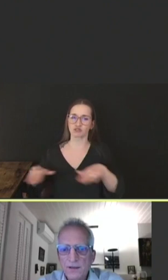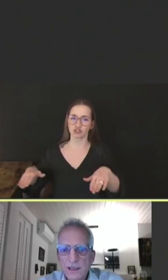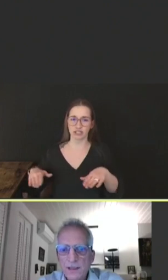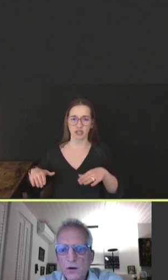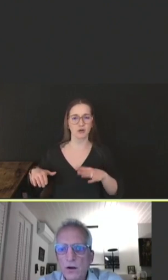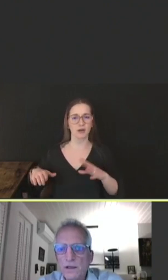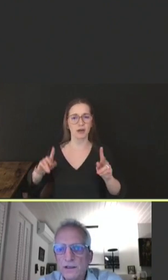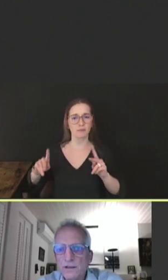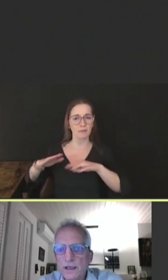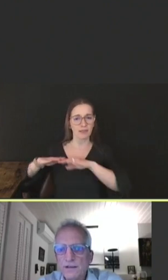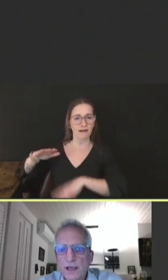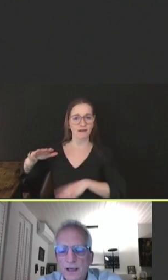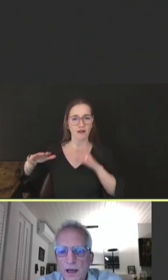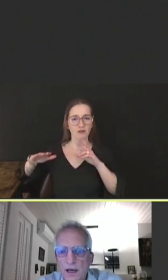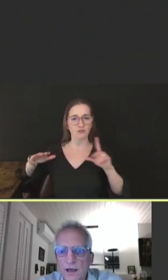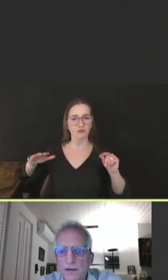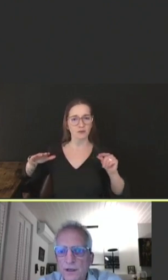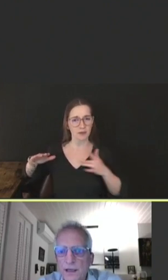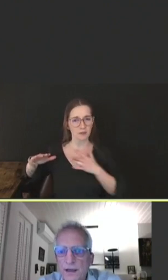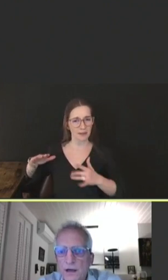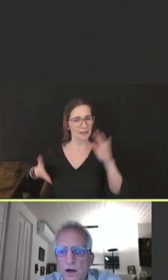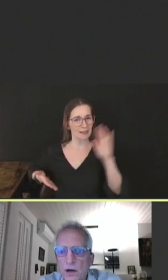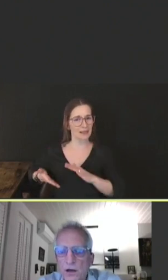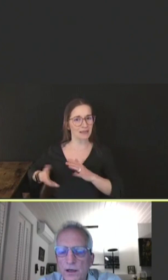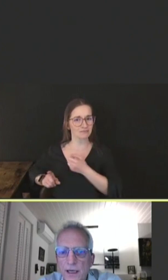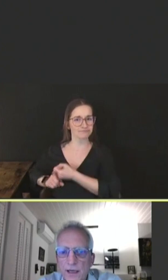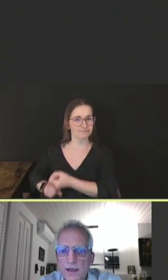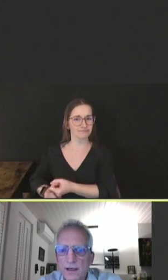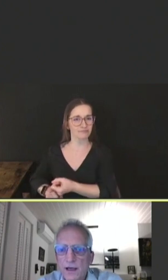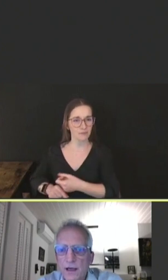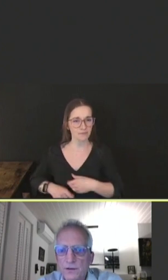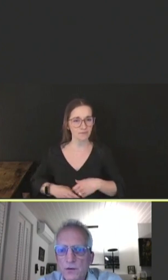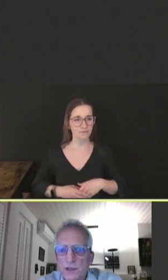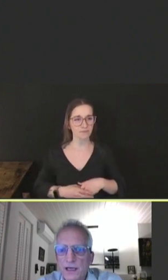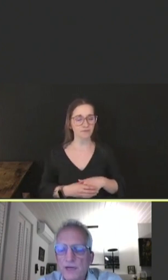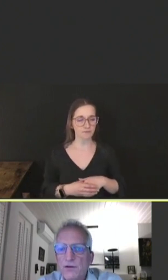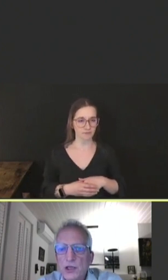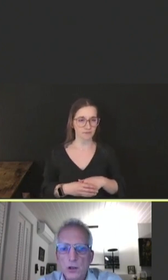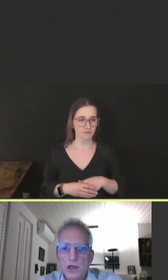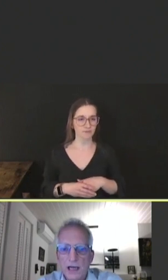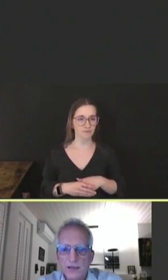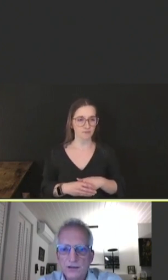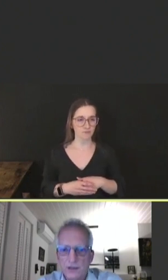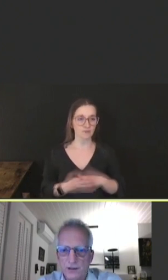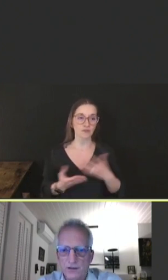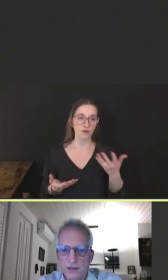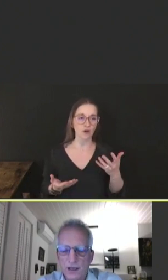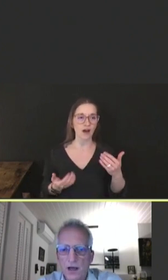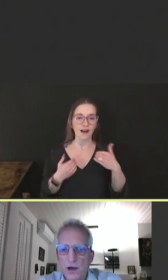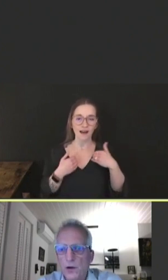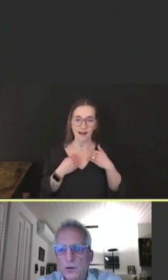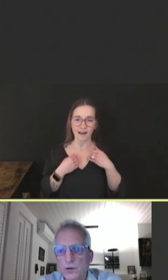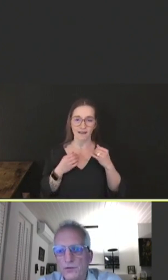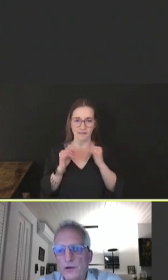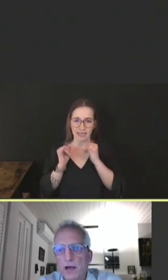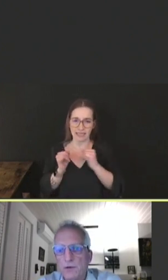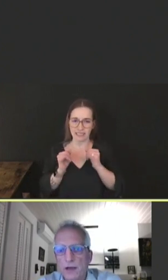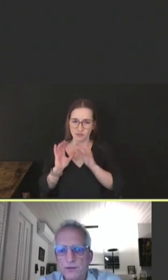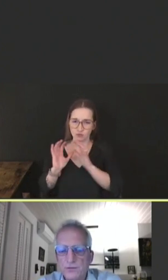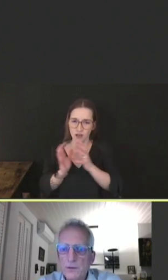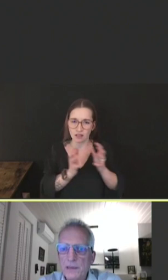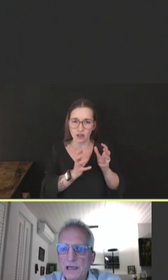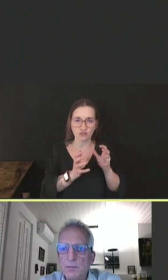We see in the colors that there are, you know, the individual clusters -- occur rather frequently,